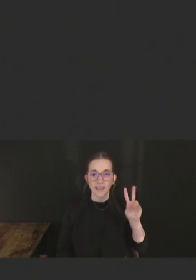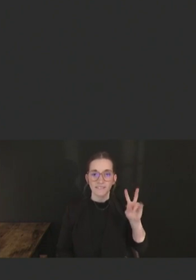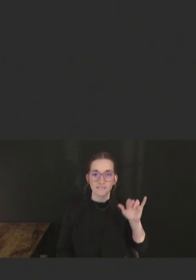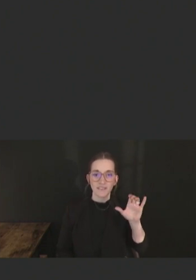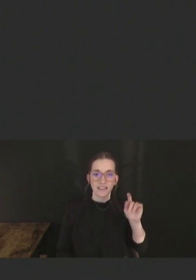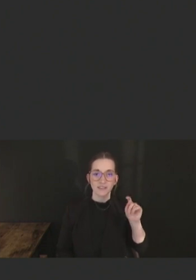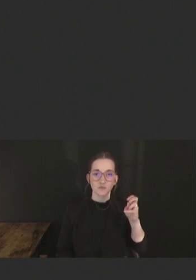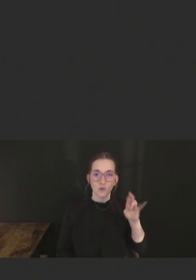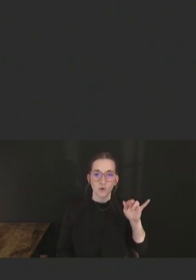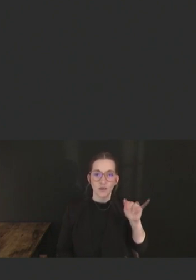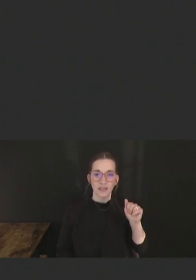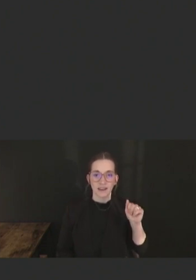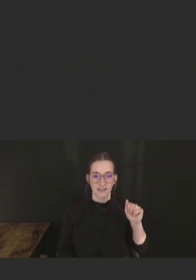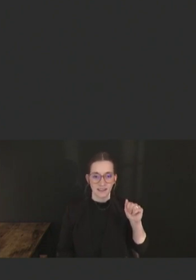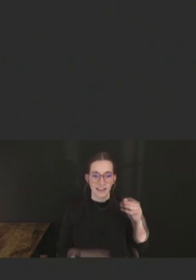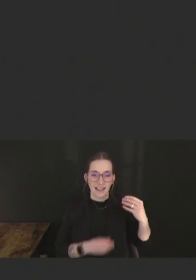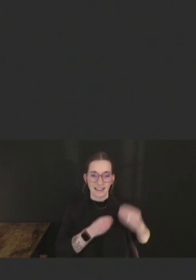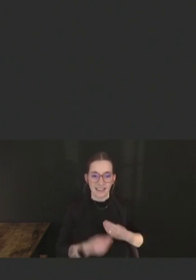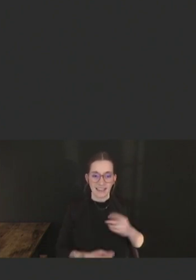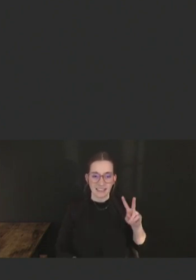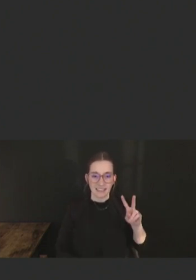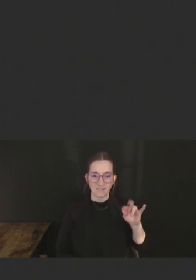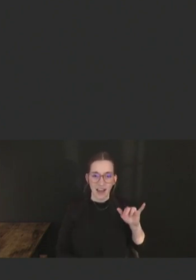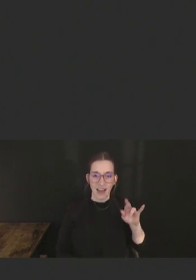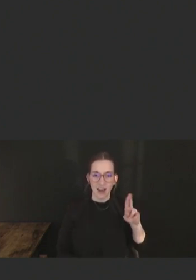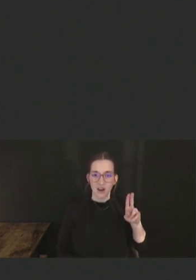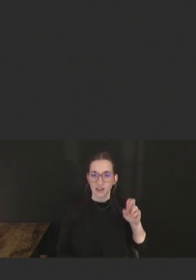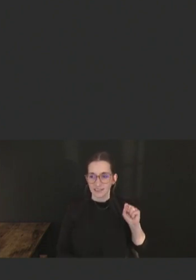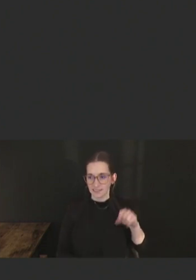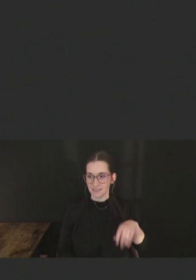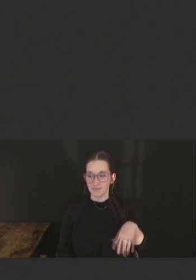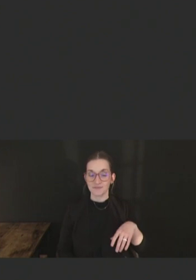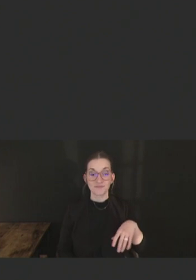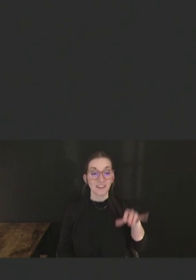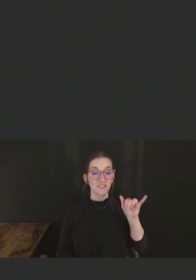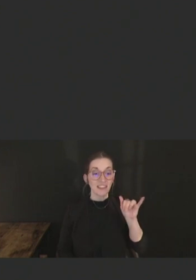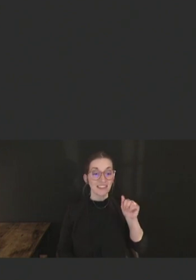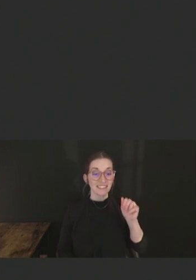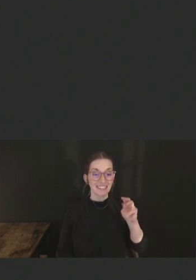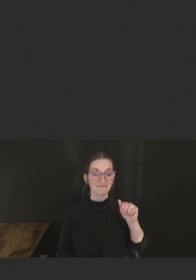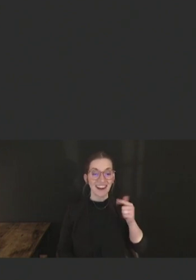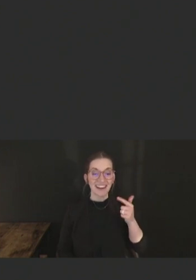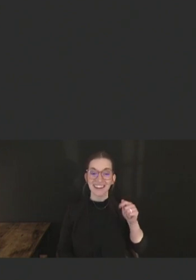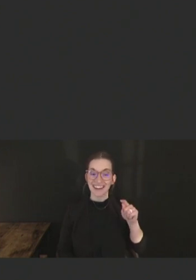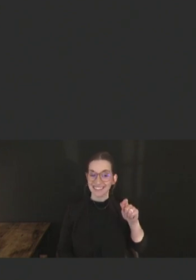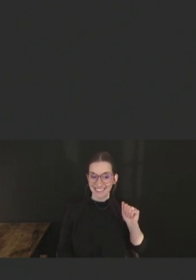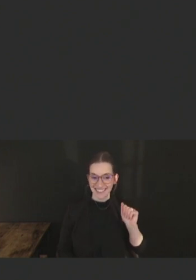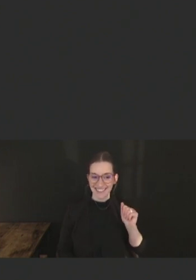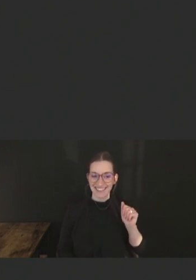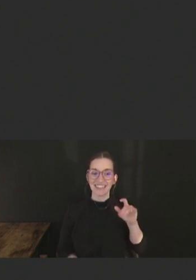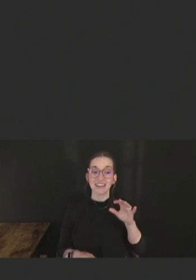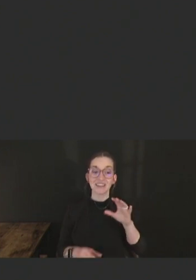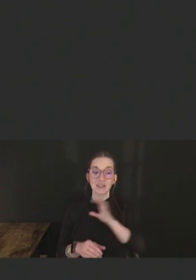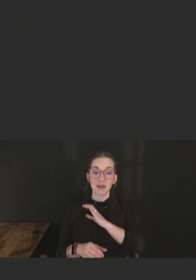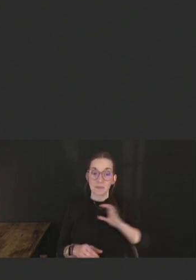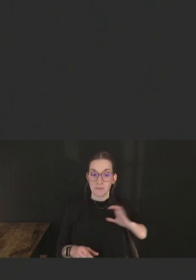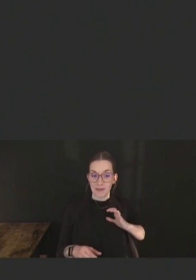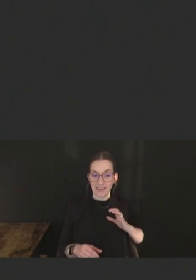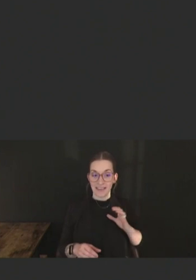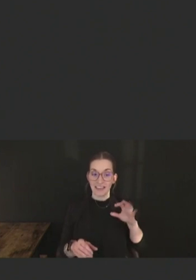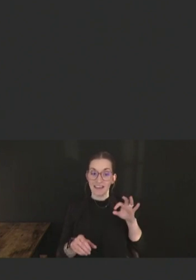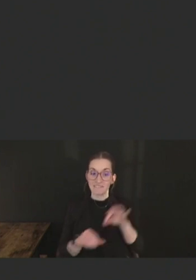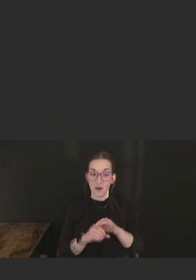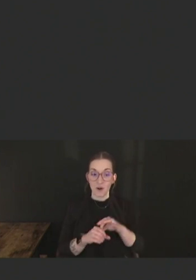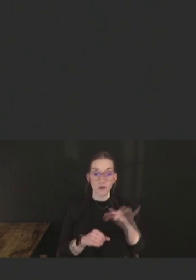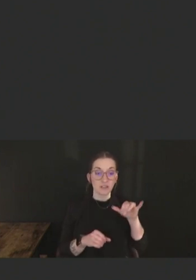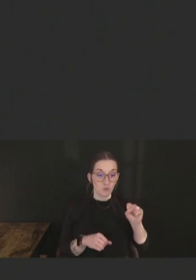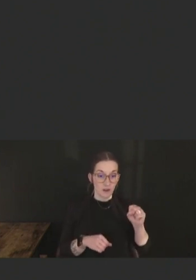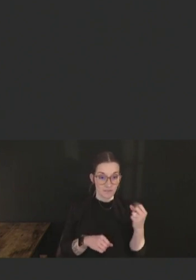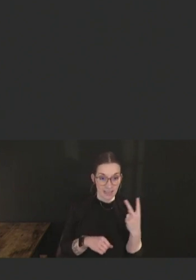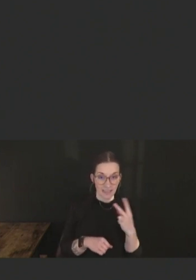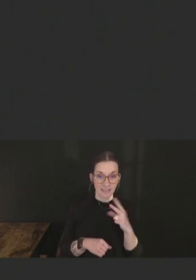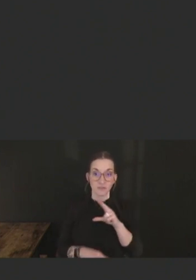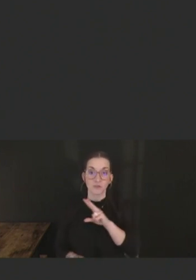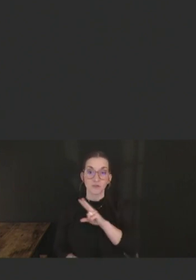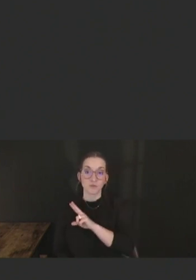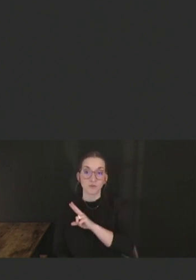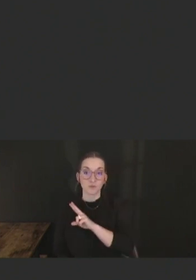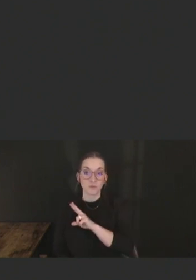For the Yamagata lineage, the committee voted 12 yes, 2 no, to abstain to include the B/Phuket